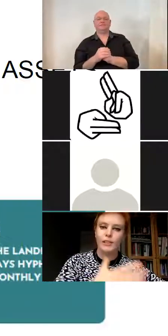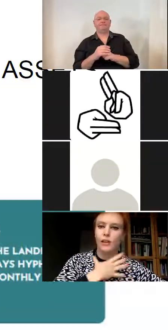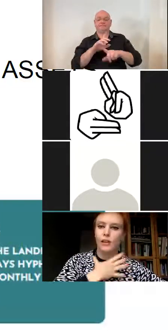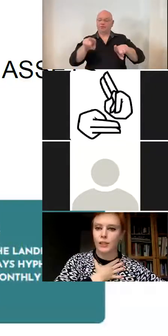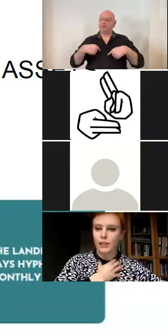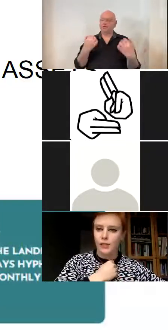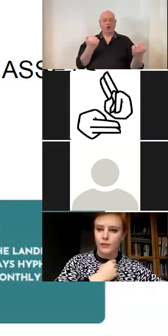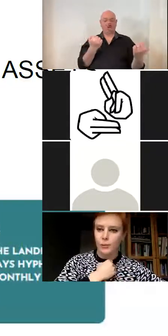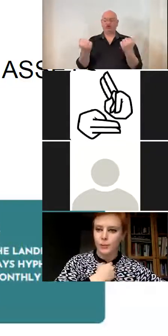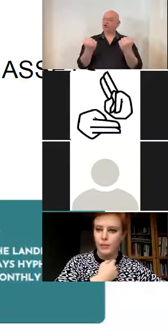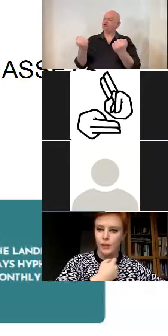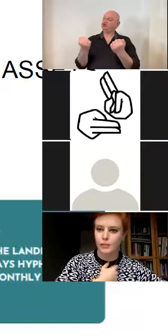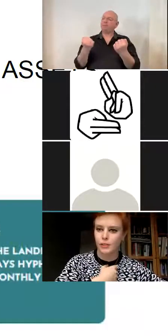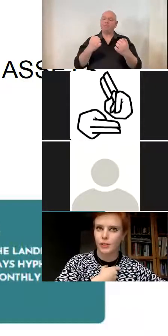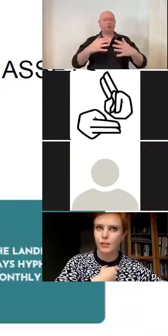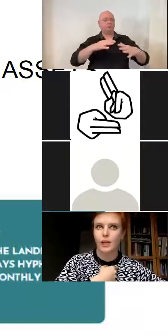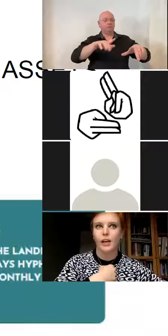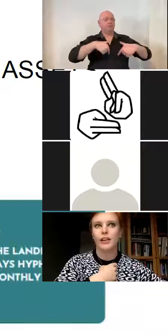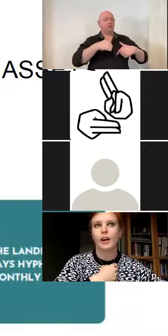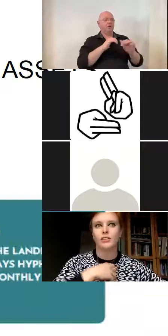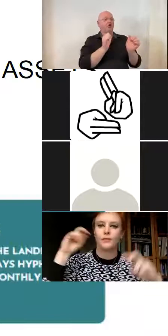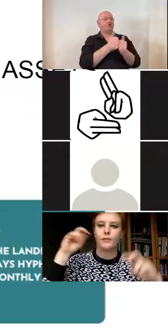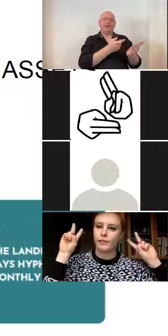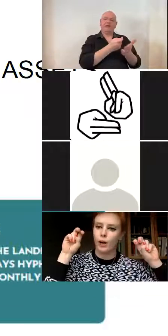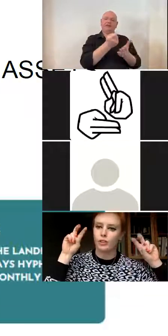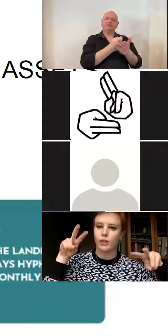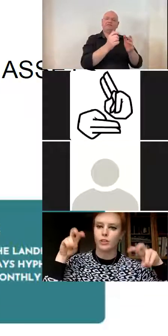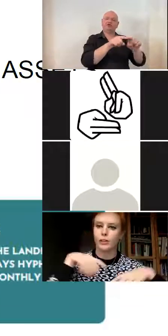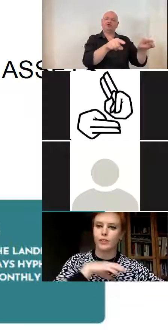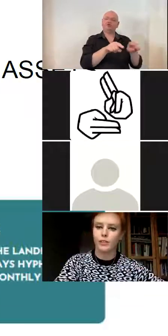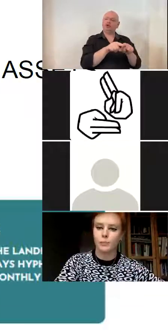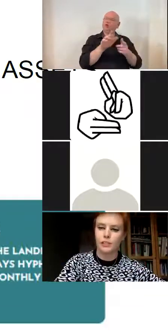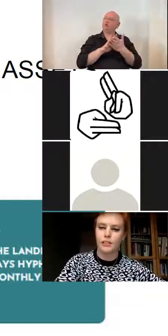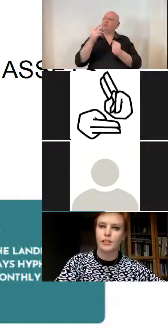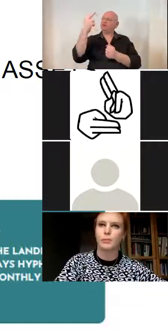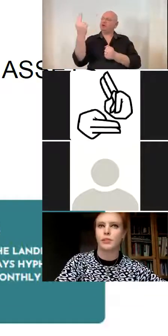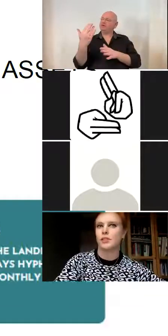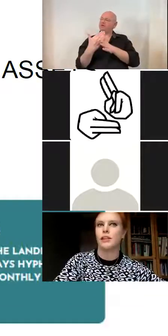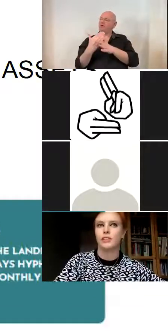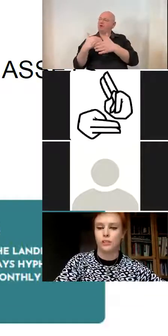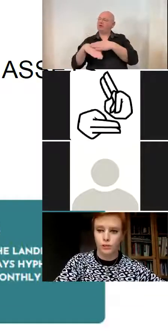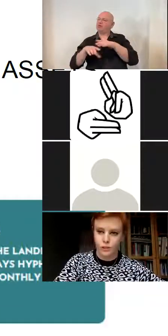speak to each other but don't know how to. We partner with somebody who has a property and we can fill it within two or three weeks.